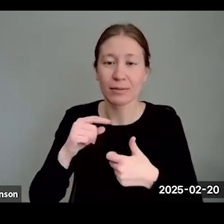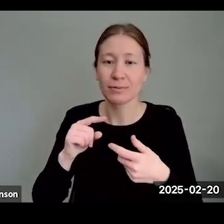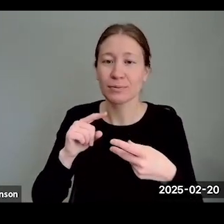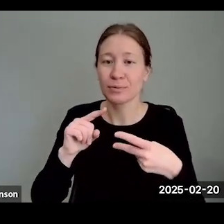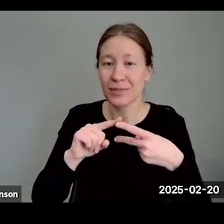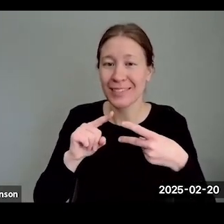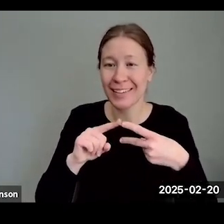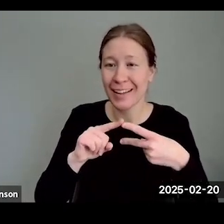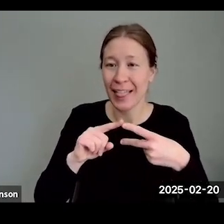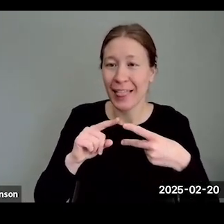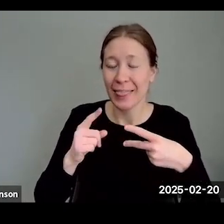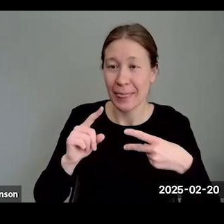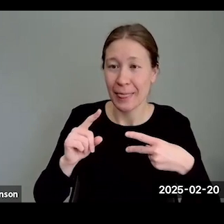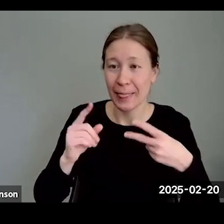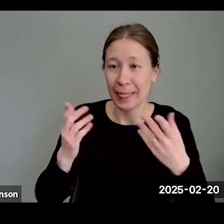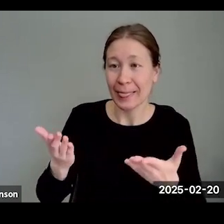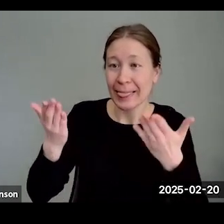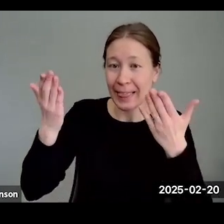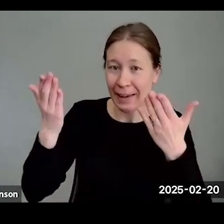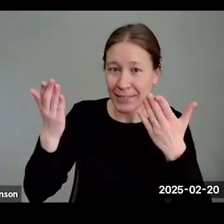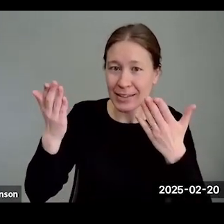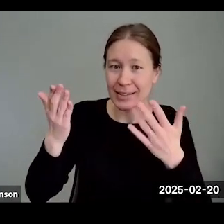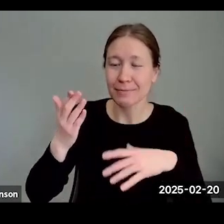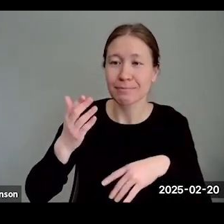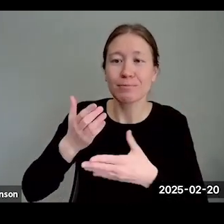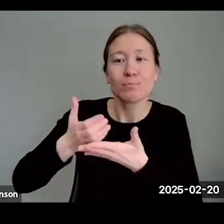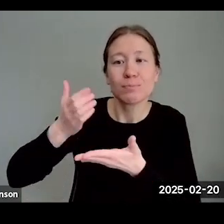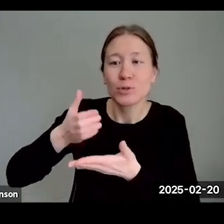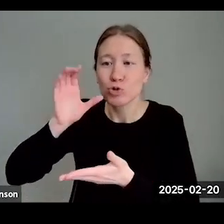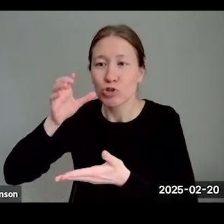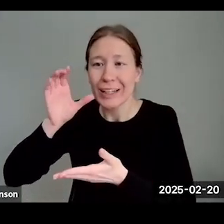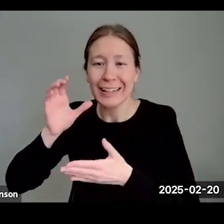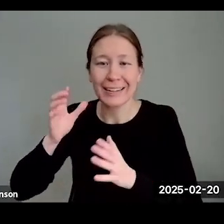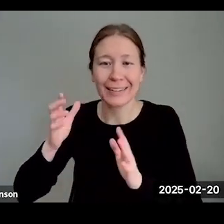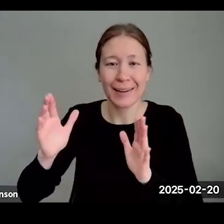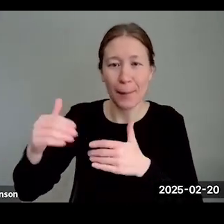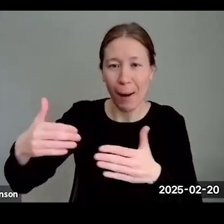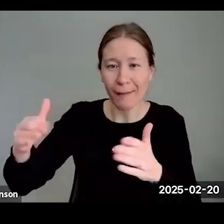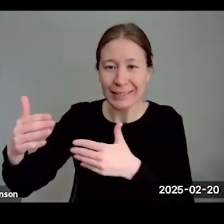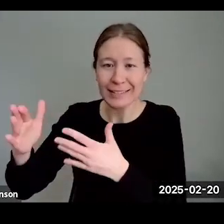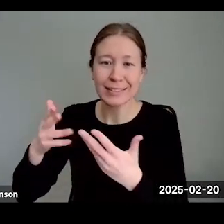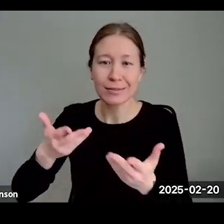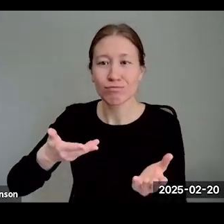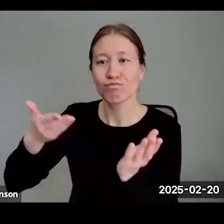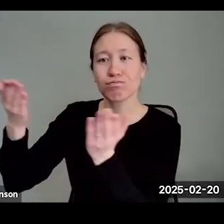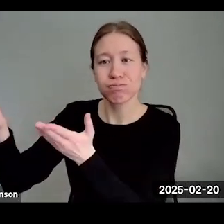Lifts beverage cases from delivery truck, into store. Or the second option?